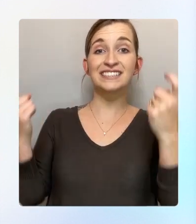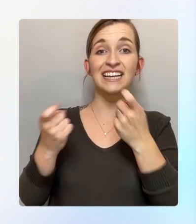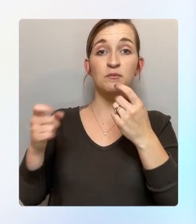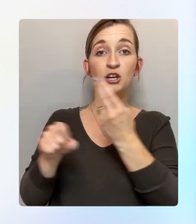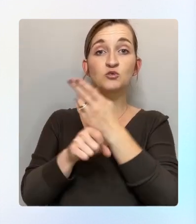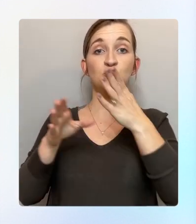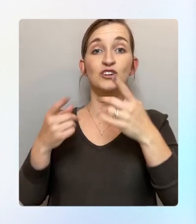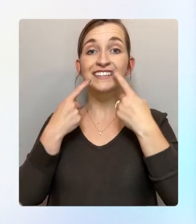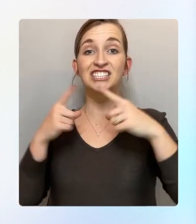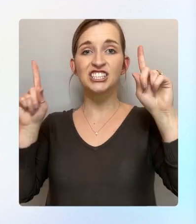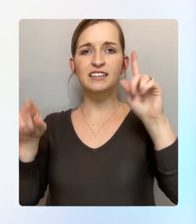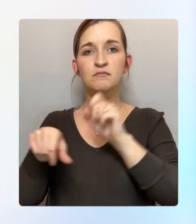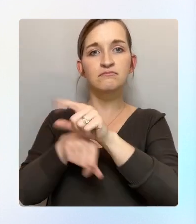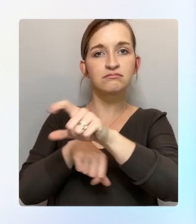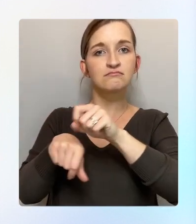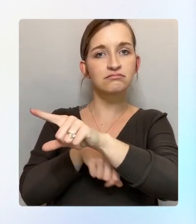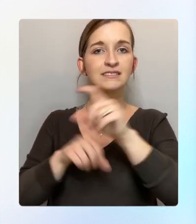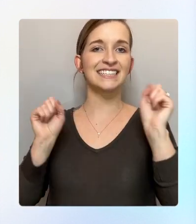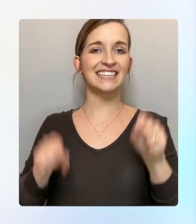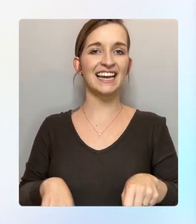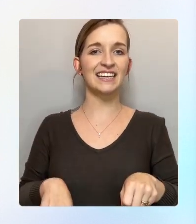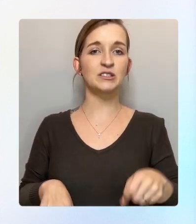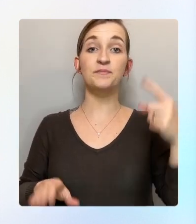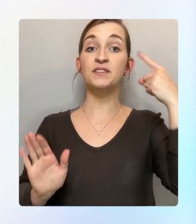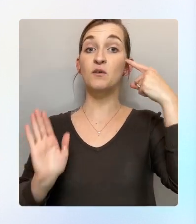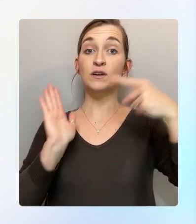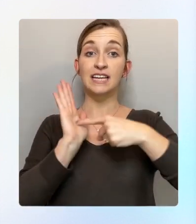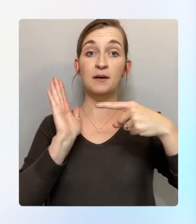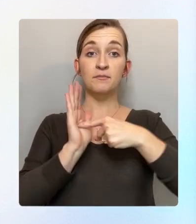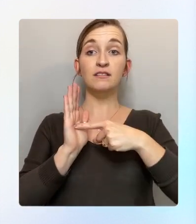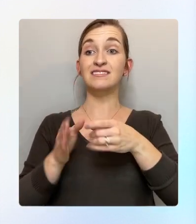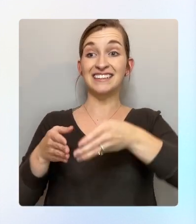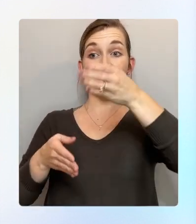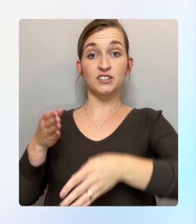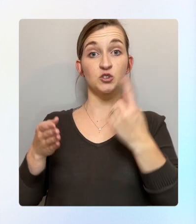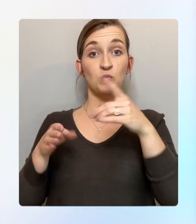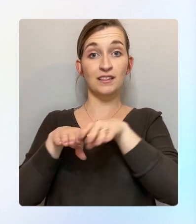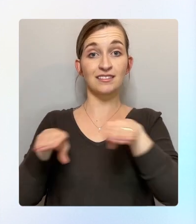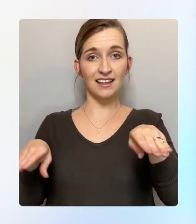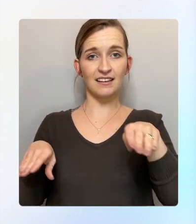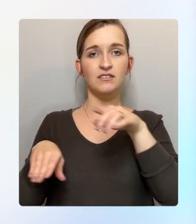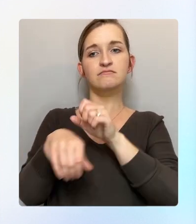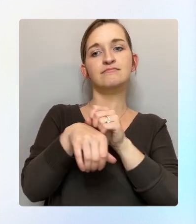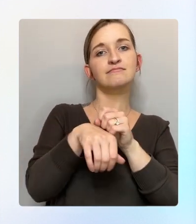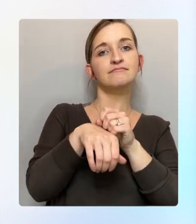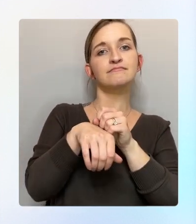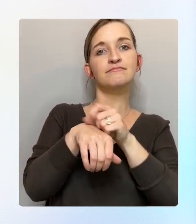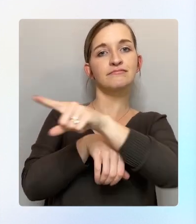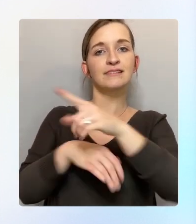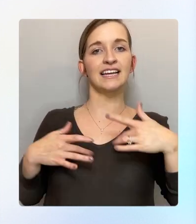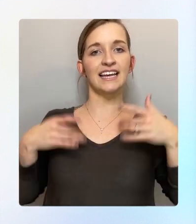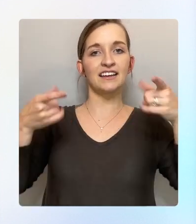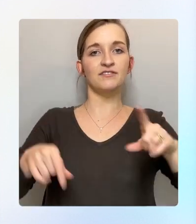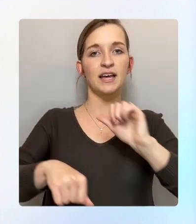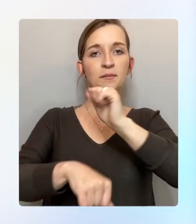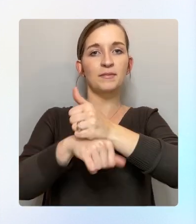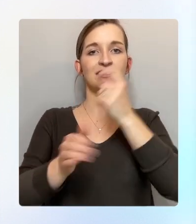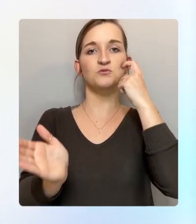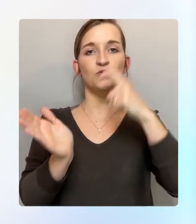when user completes a level in your game, you can send an event-based notification to encourage them to continue on to the next level.